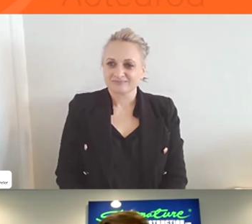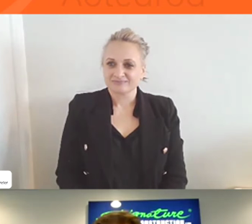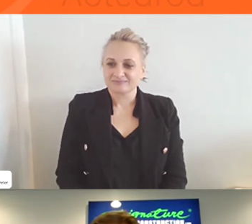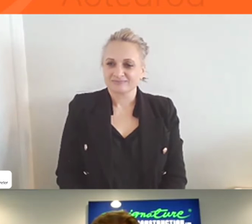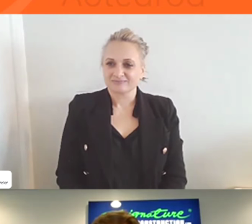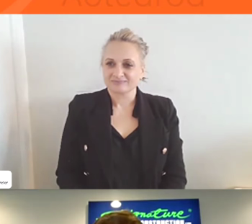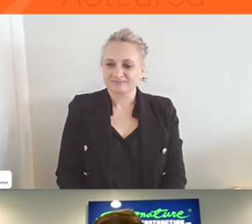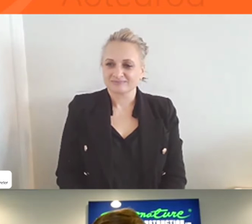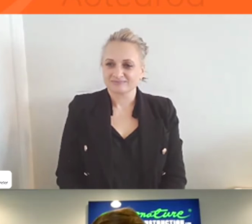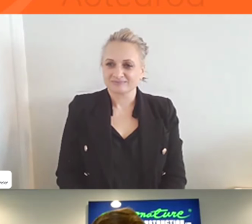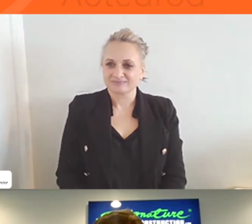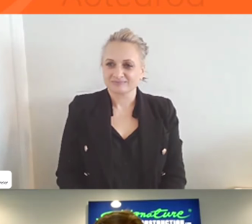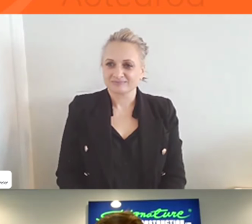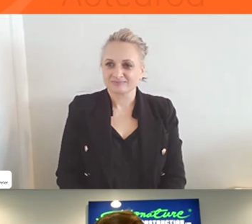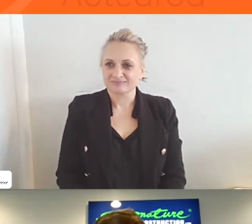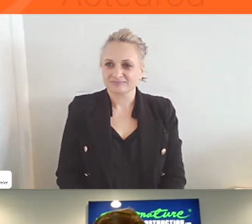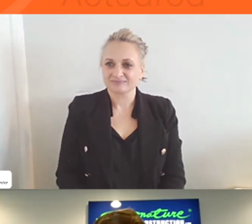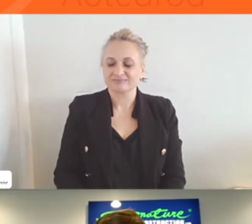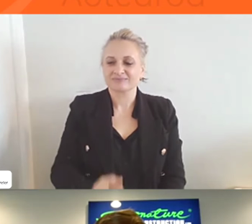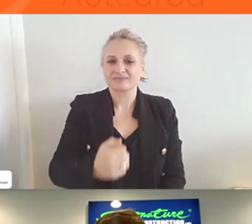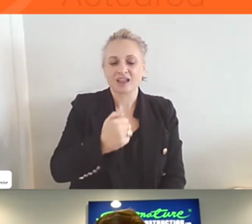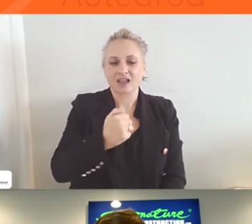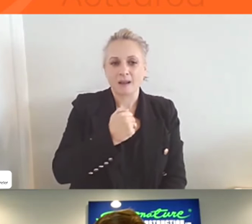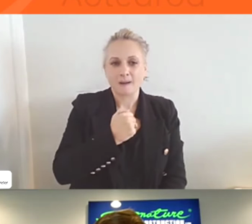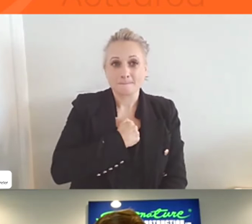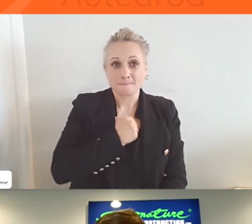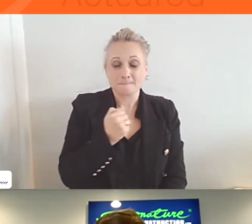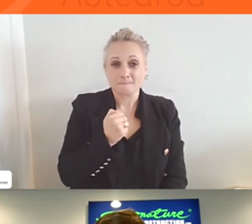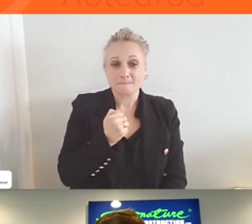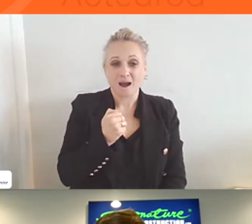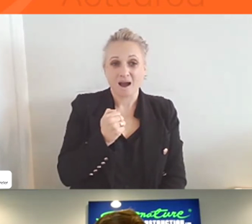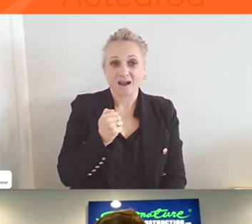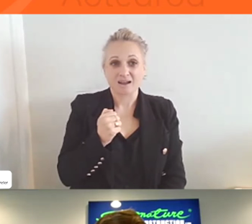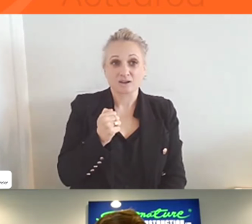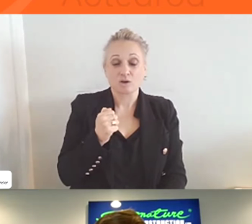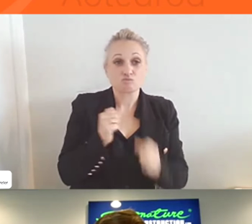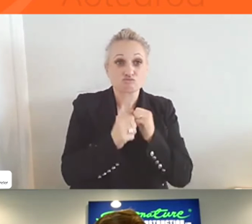Ora and he gave up in frustration. His designs were great, he said